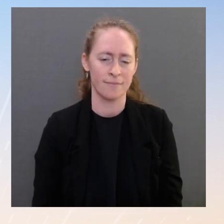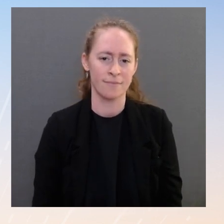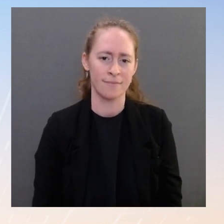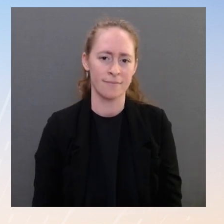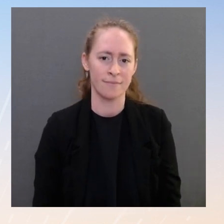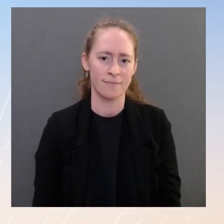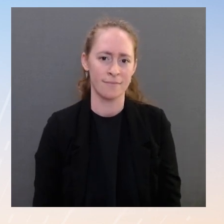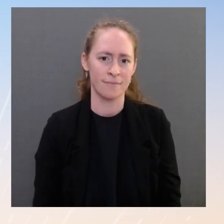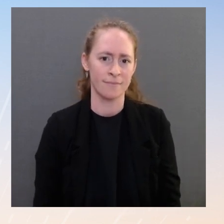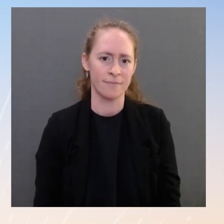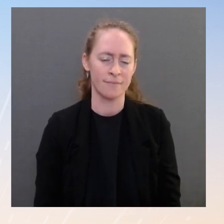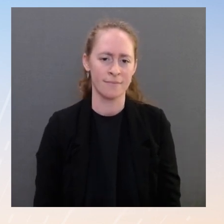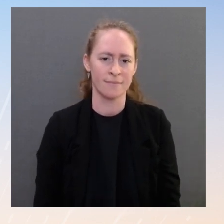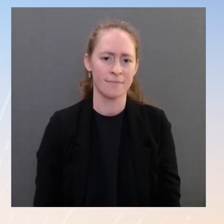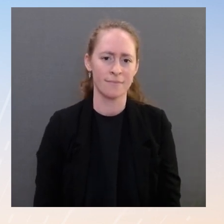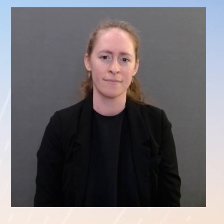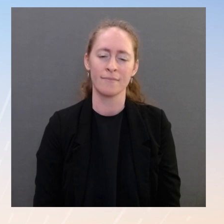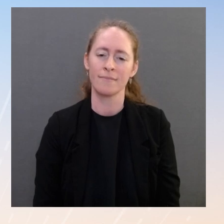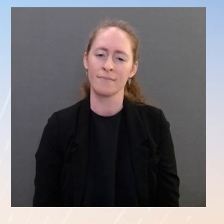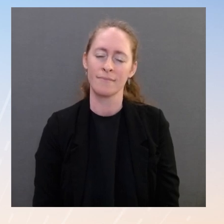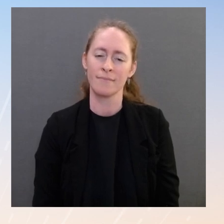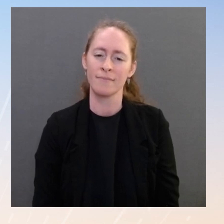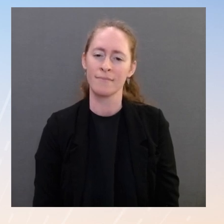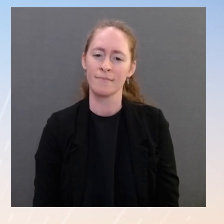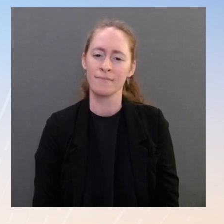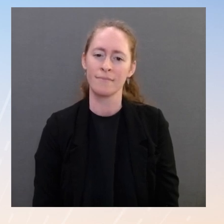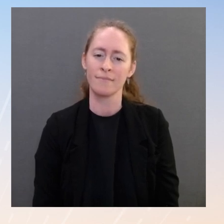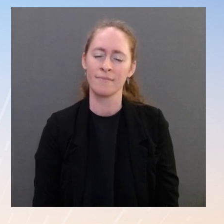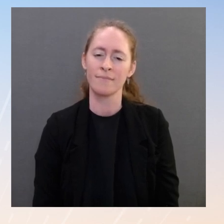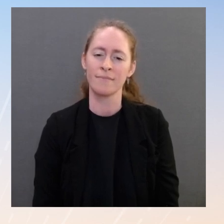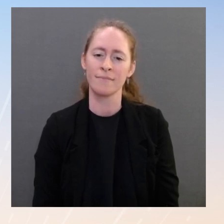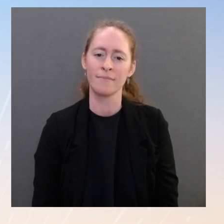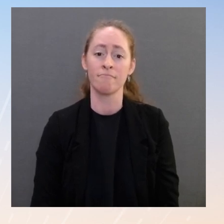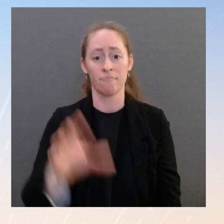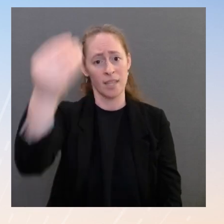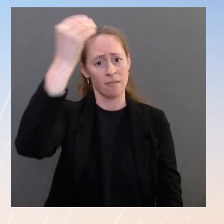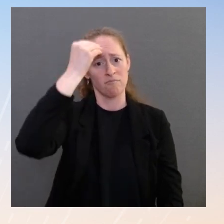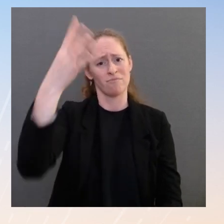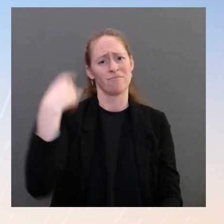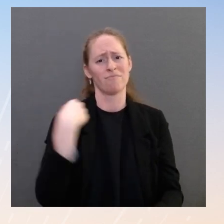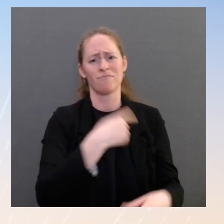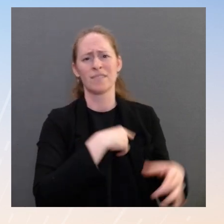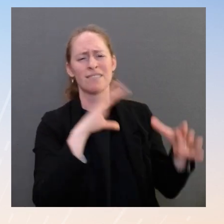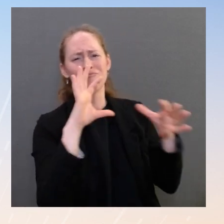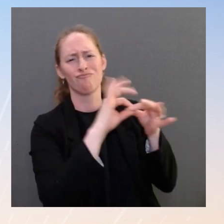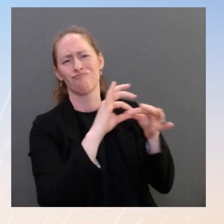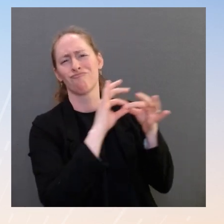Ms. Psaki: Well, I would say we're incredibly close with Speaker Pelosi, and the President has known her for many, many decades.